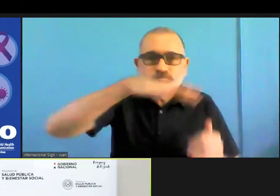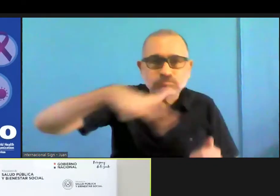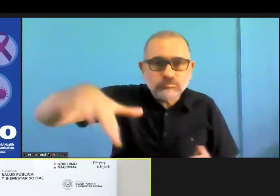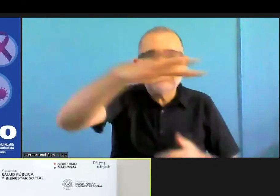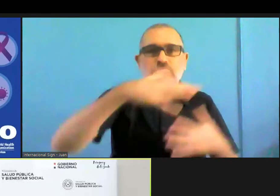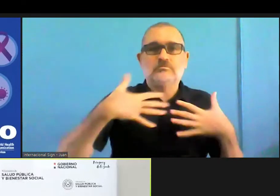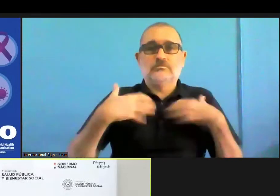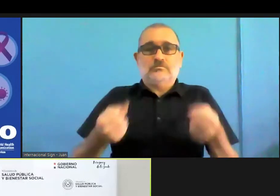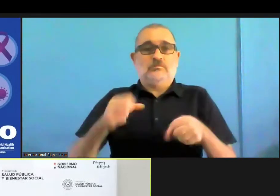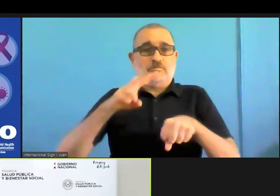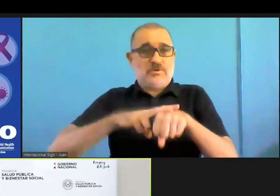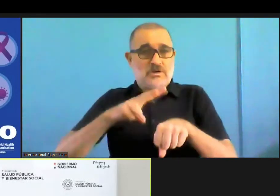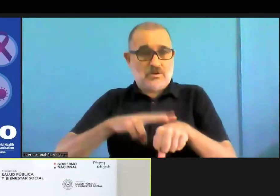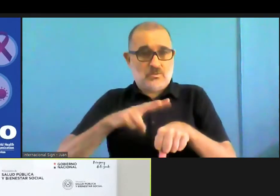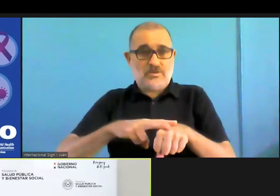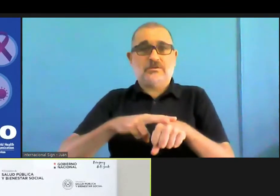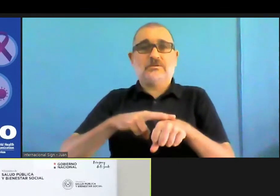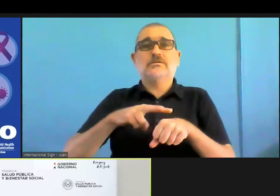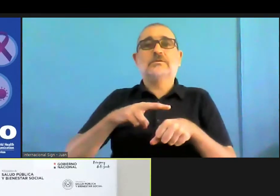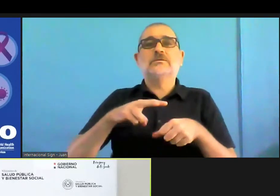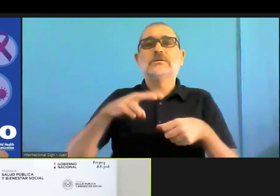, and sends greetings and apologizes.